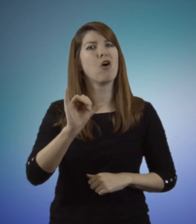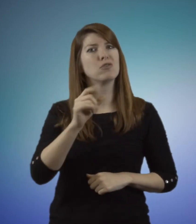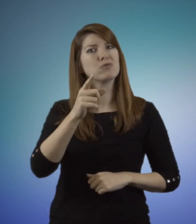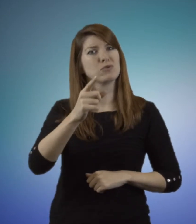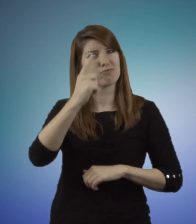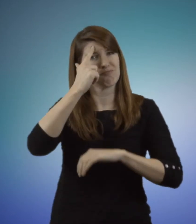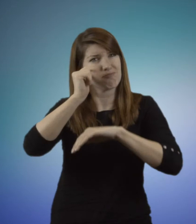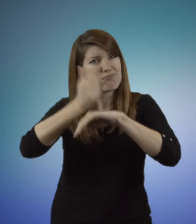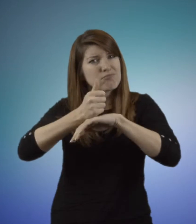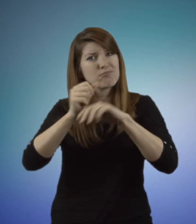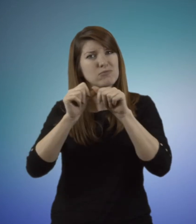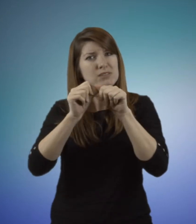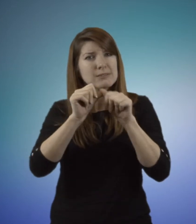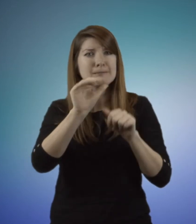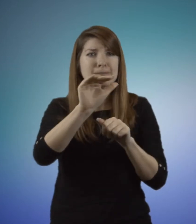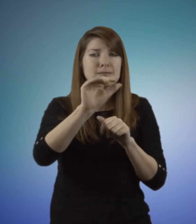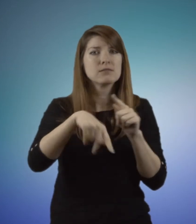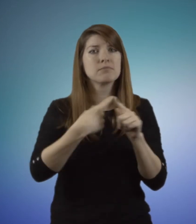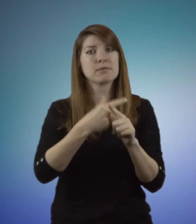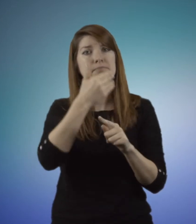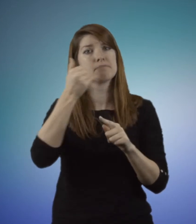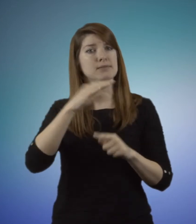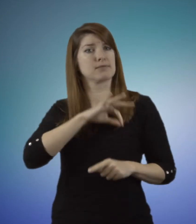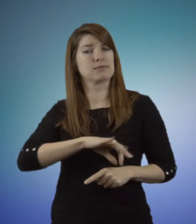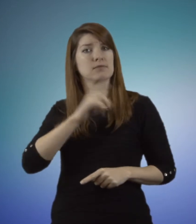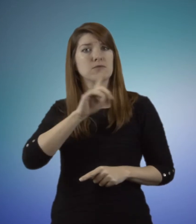And be persistent about what you feel is best for your child and your family.